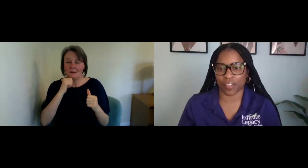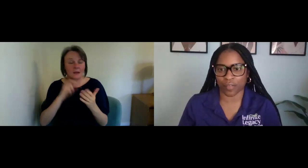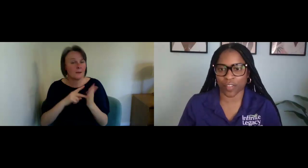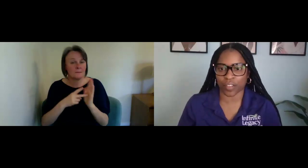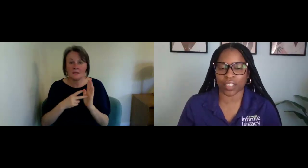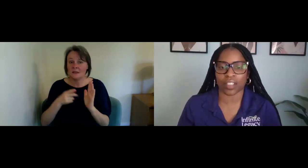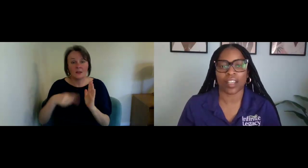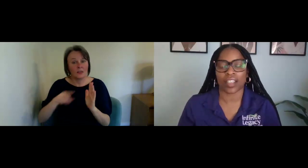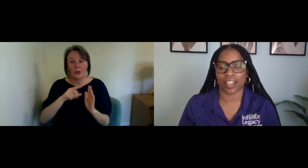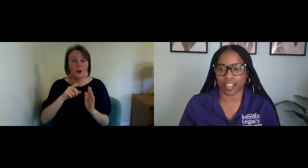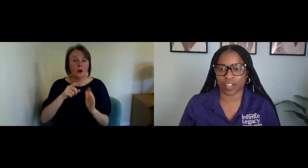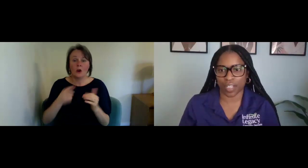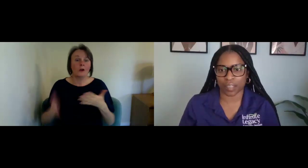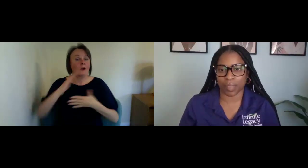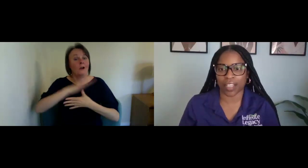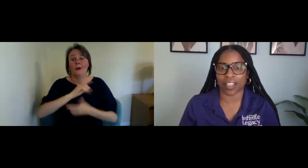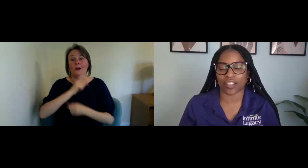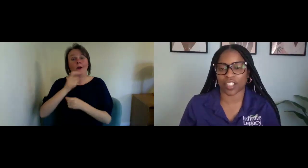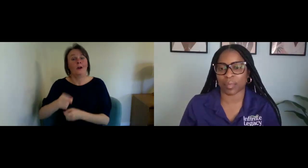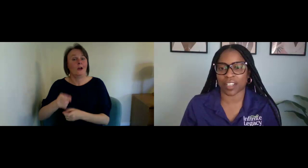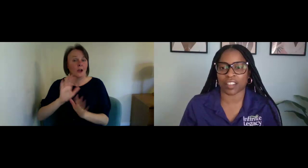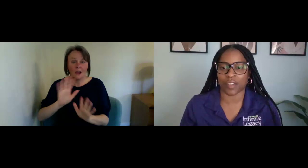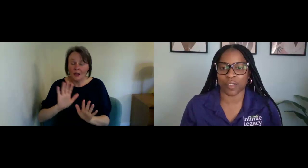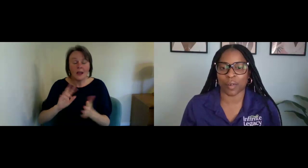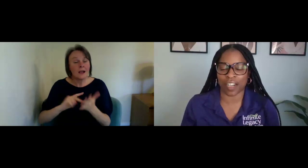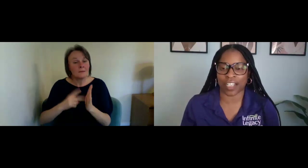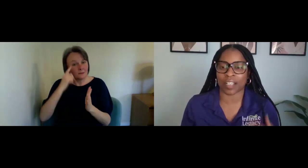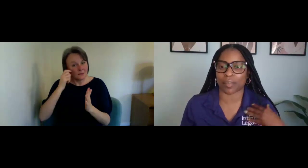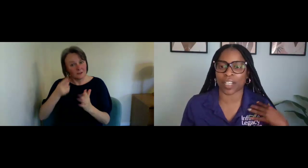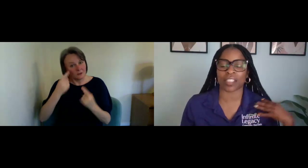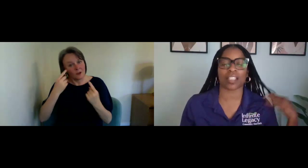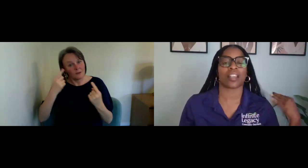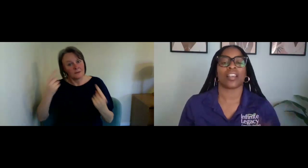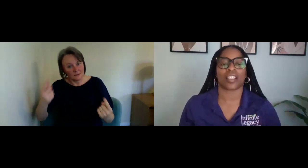they're the first getting a transplant. It's just because of the notoriety it brings and